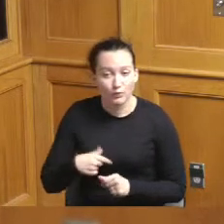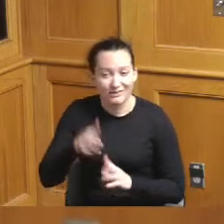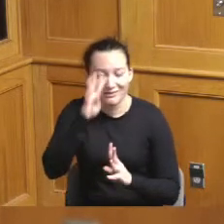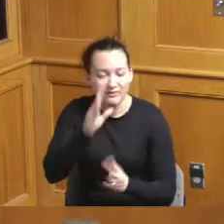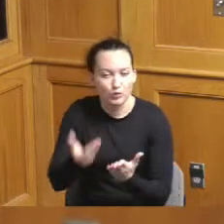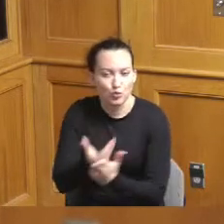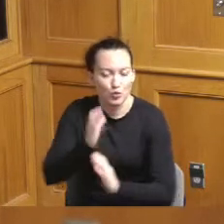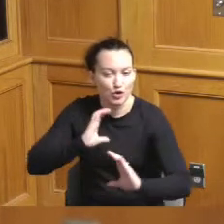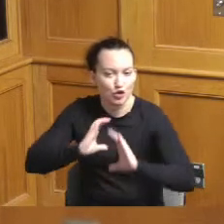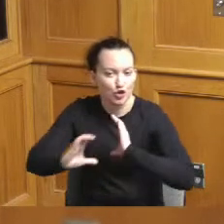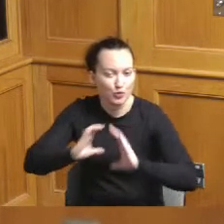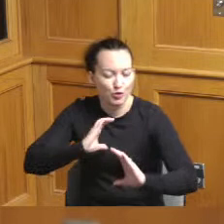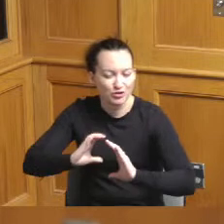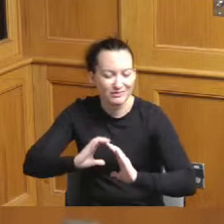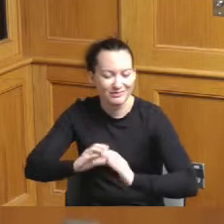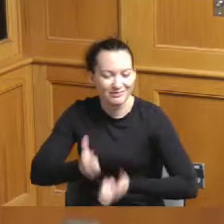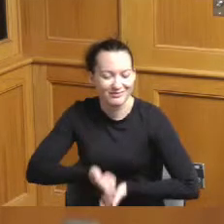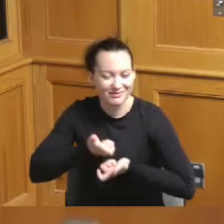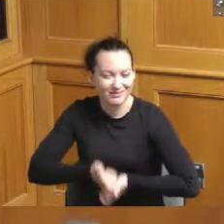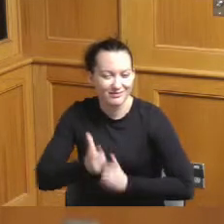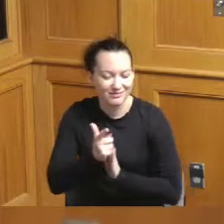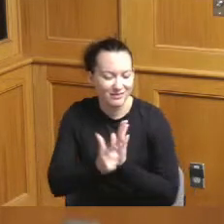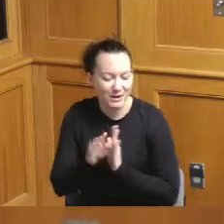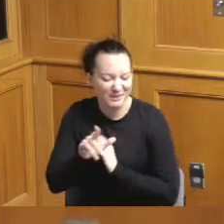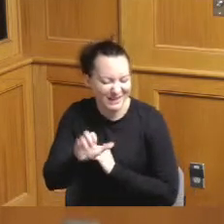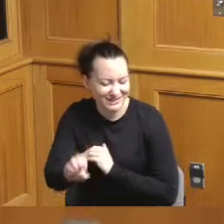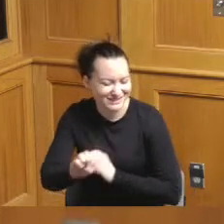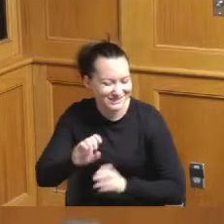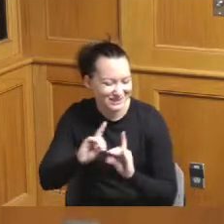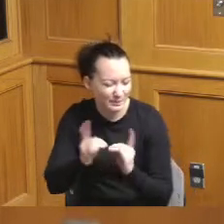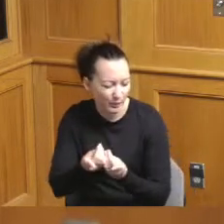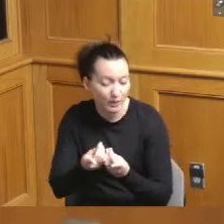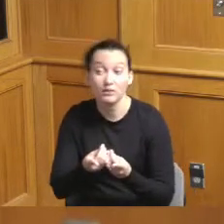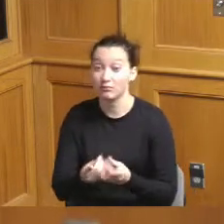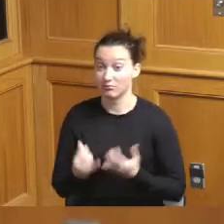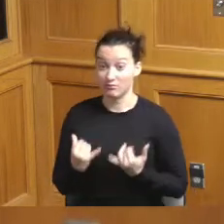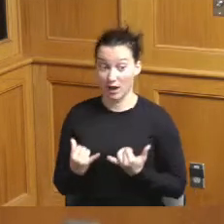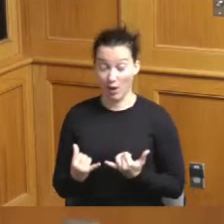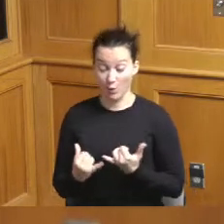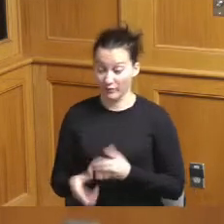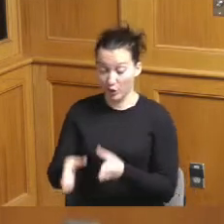new Communications and compliance Department because that we now have somebody dedicated